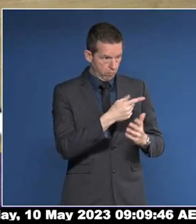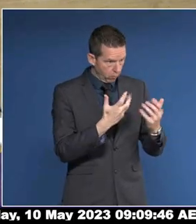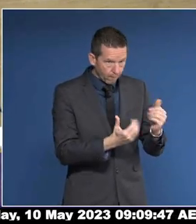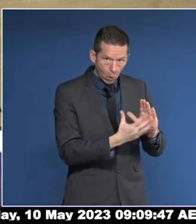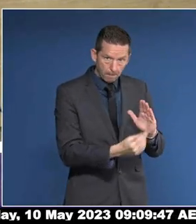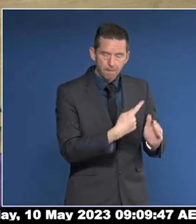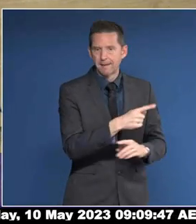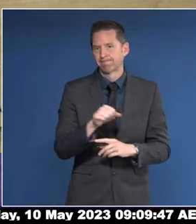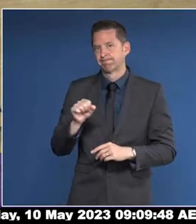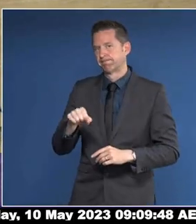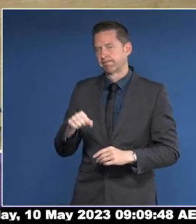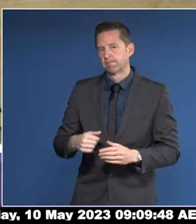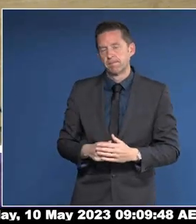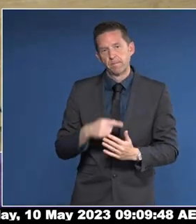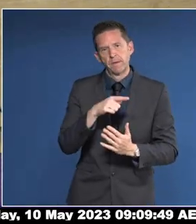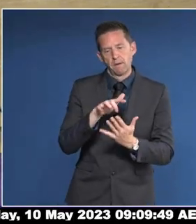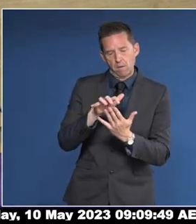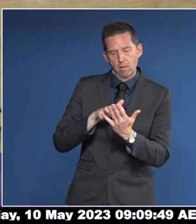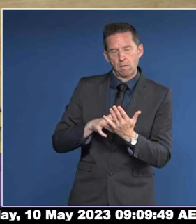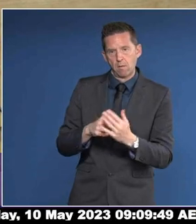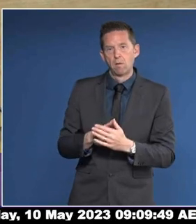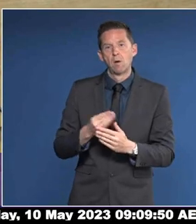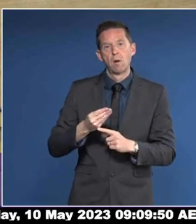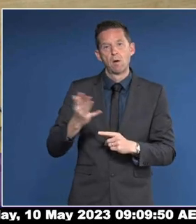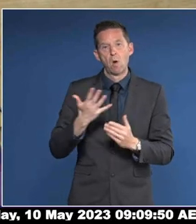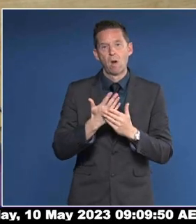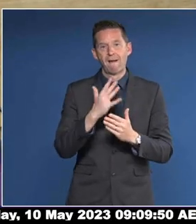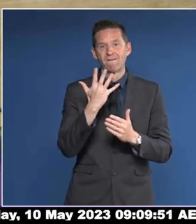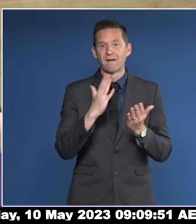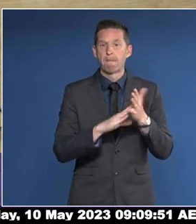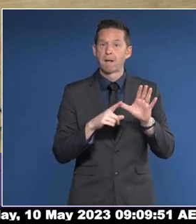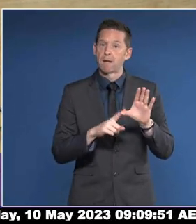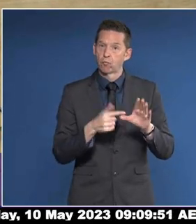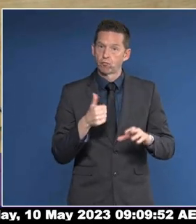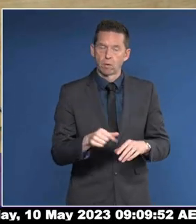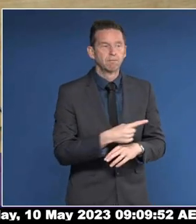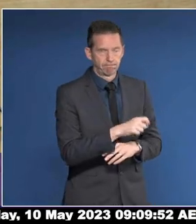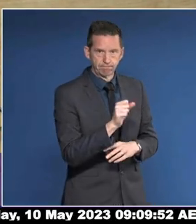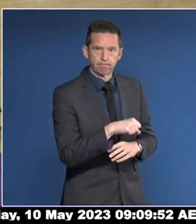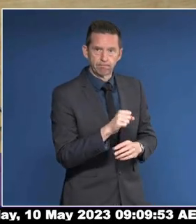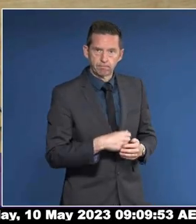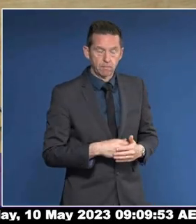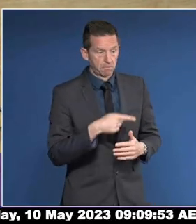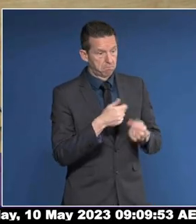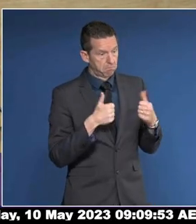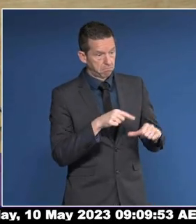And the statement was made, I think, on 5 May; is that right? Yes, that's right. And have you had an opportunity to read over the statement?